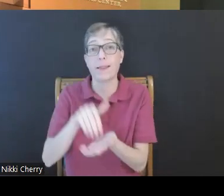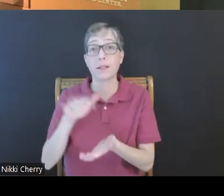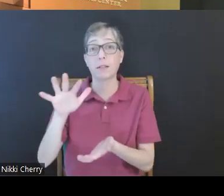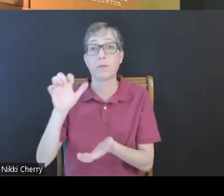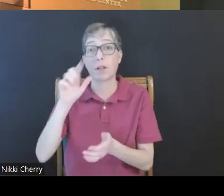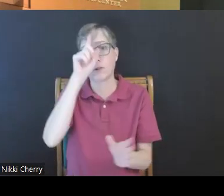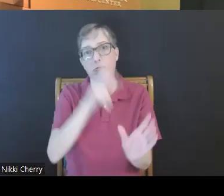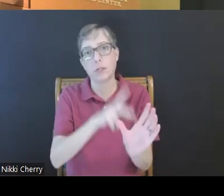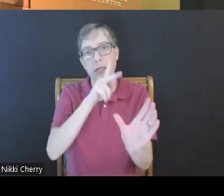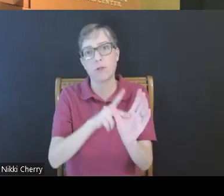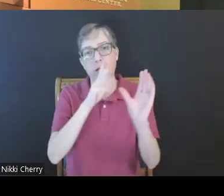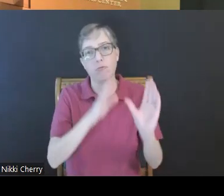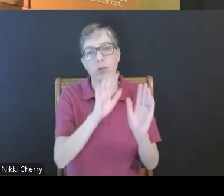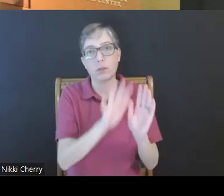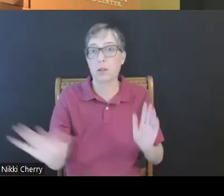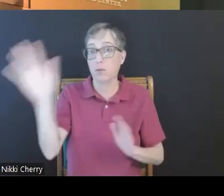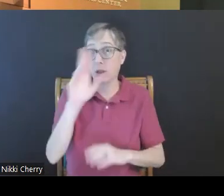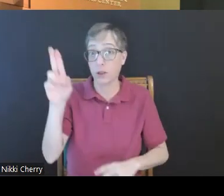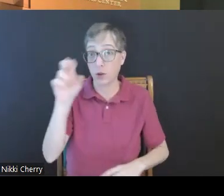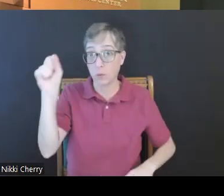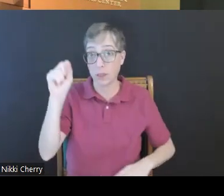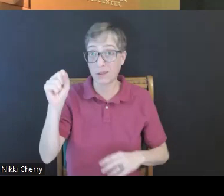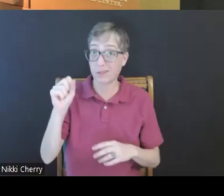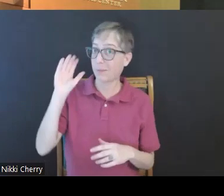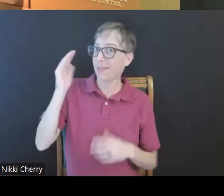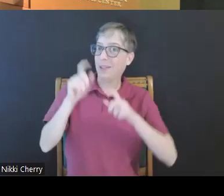to do this in residency maybe that's different here because you all have exposure to Primary